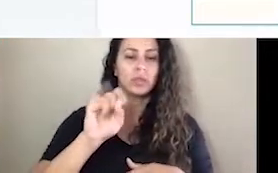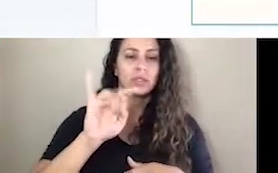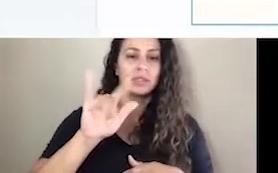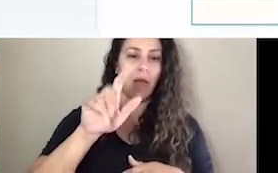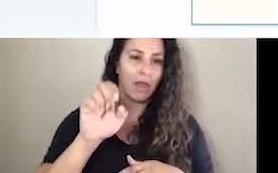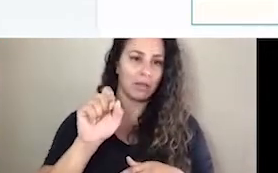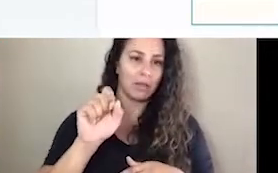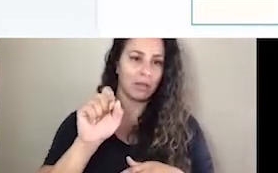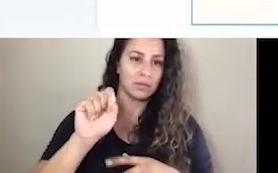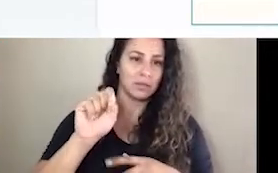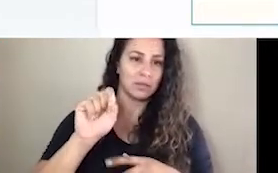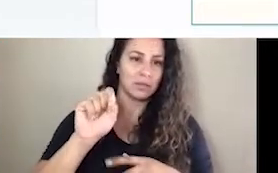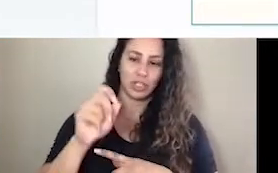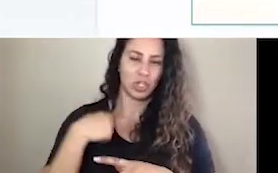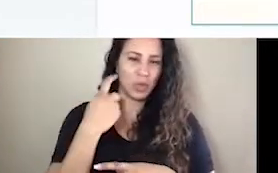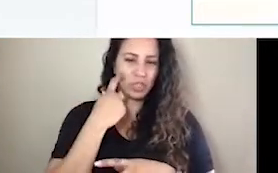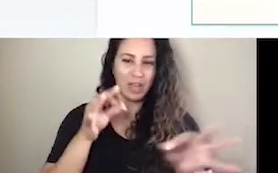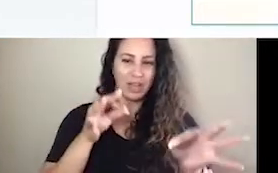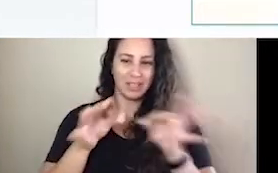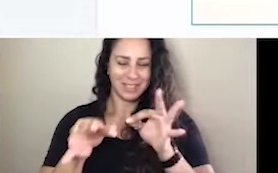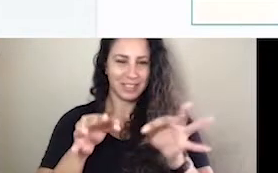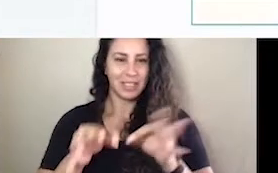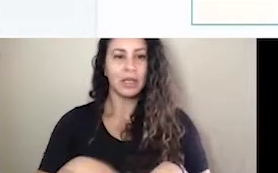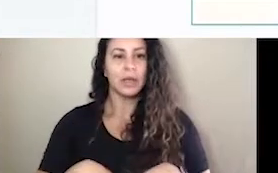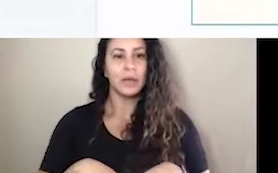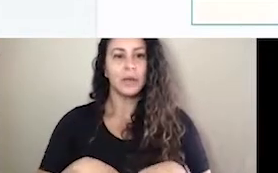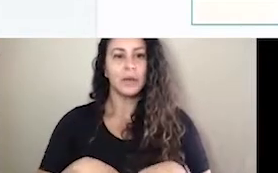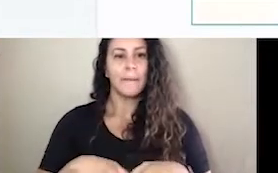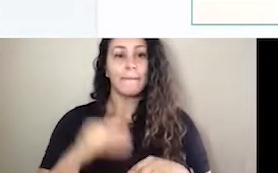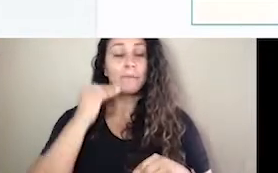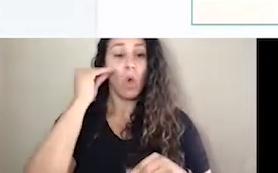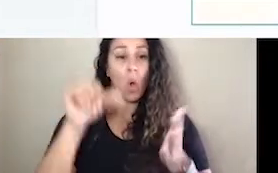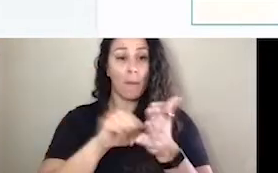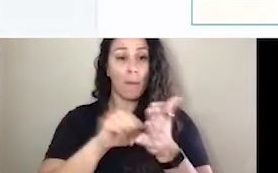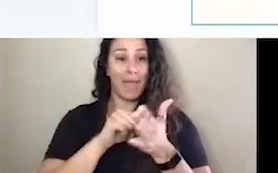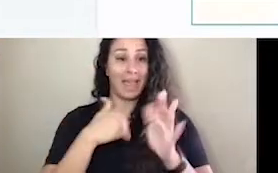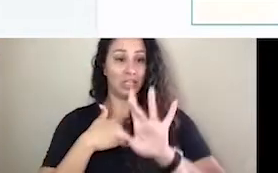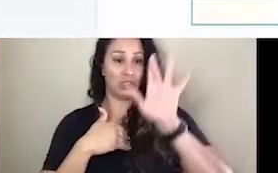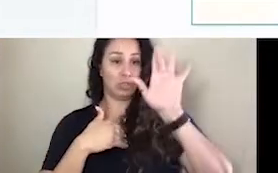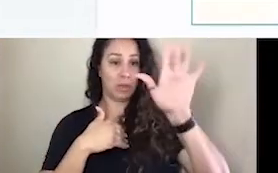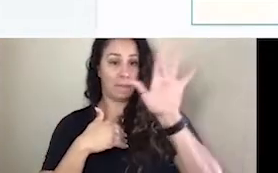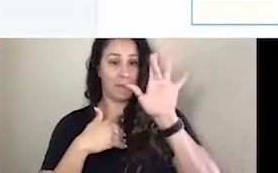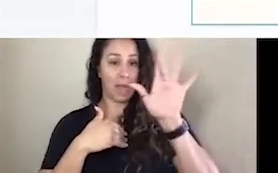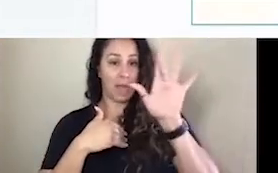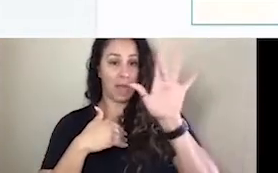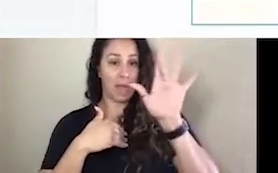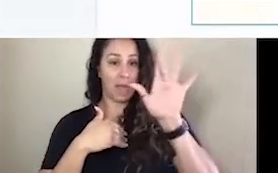AND SAY FOR EXAMPLE ON THE HOME PAGE AND A BUTTON THAT IS NOT HERE ON ABOUT PAGE.